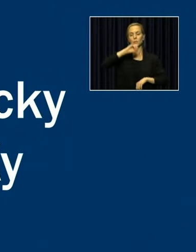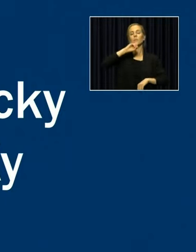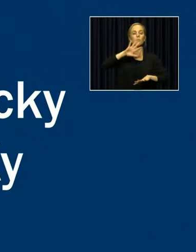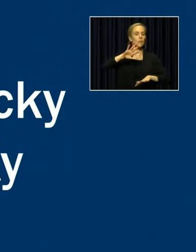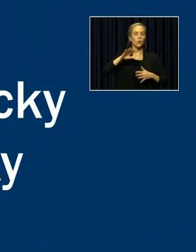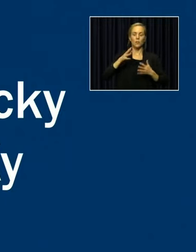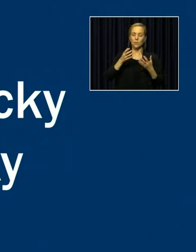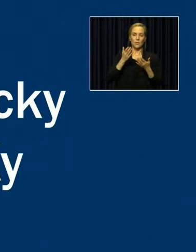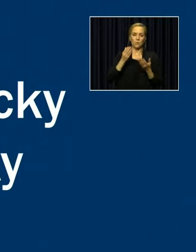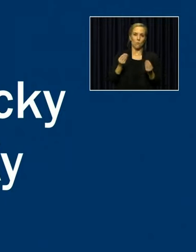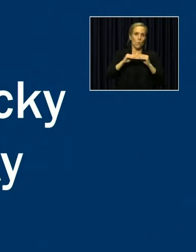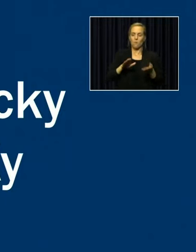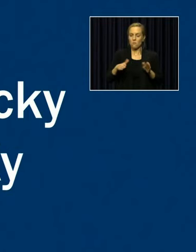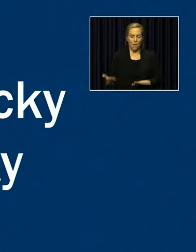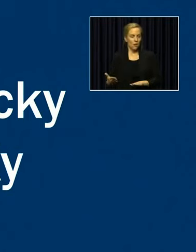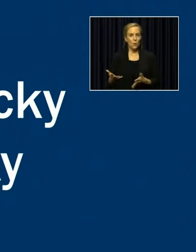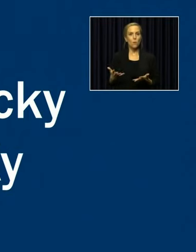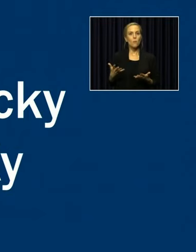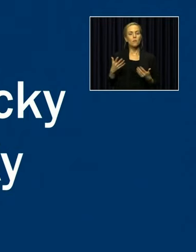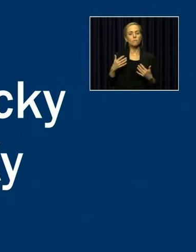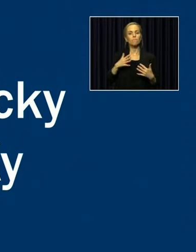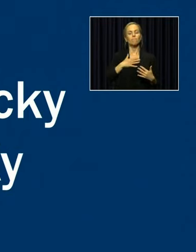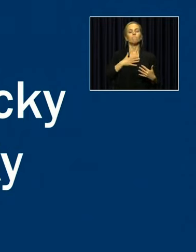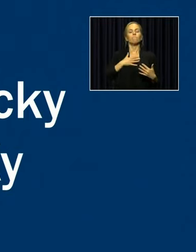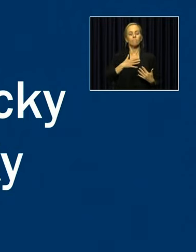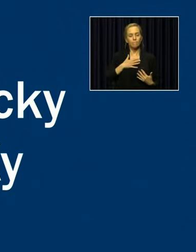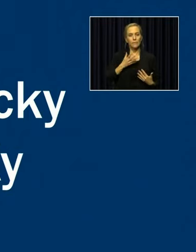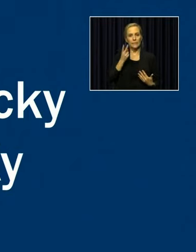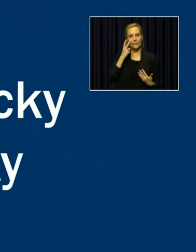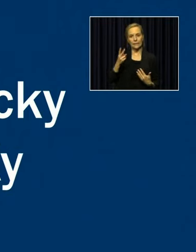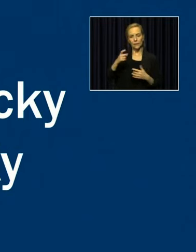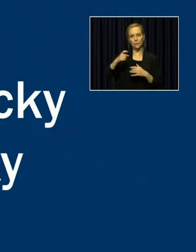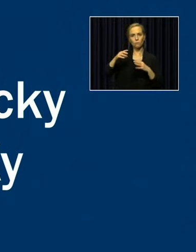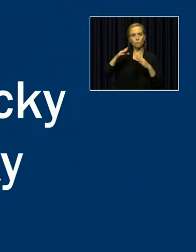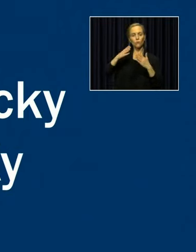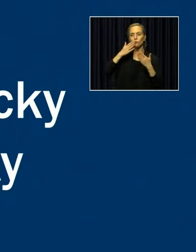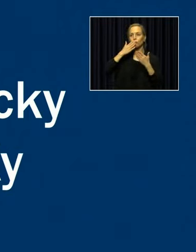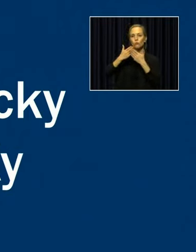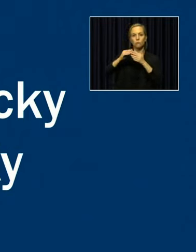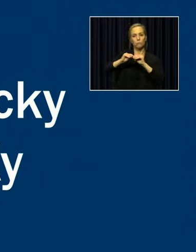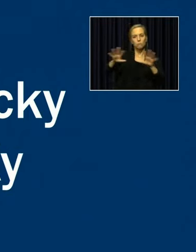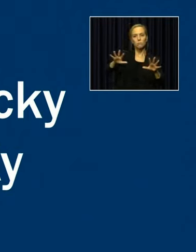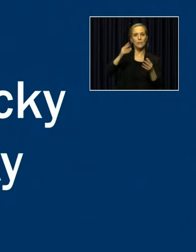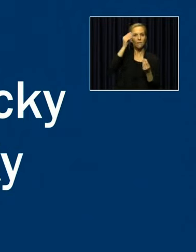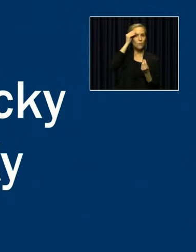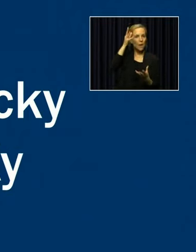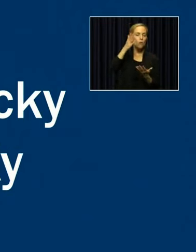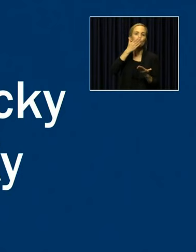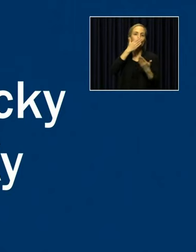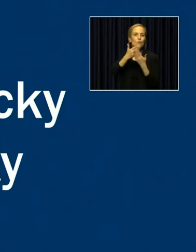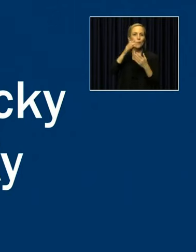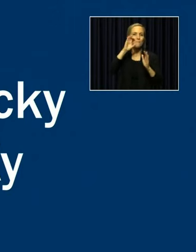THE OTHER NIGHT WHEN INSTEAD OF POSTING A PICTURE OF THE CAPITOL